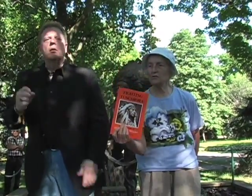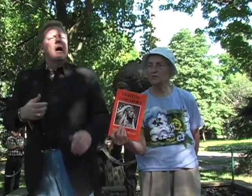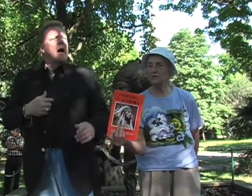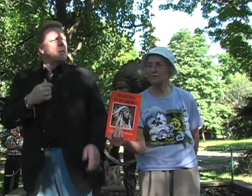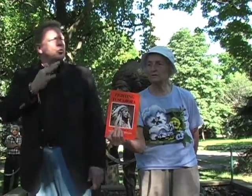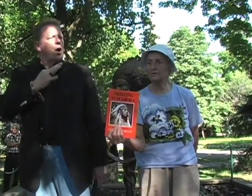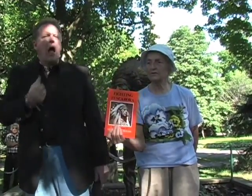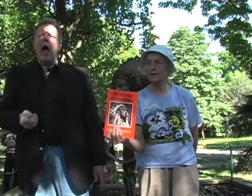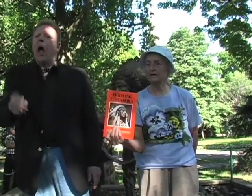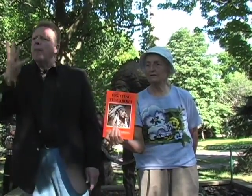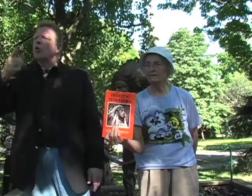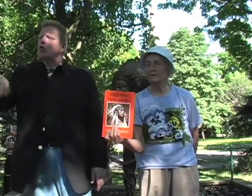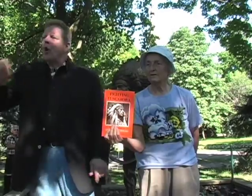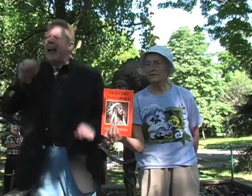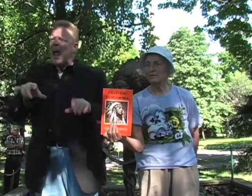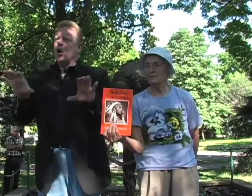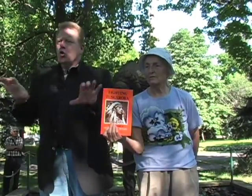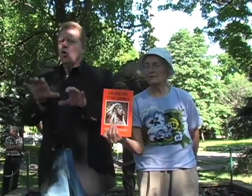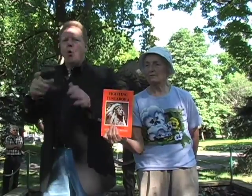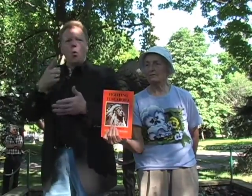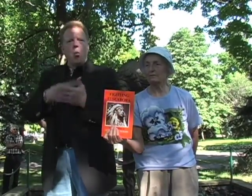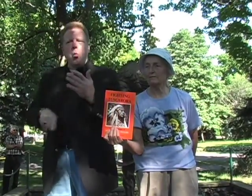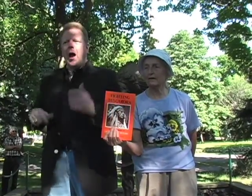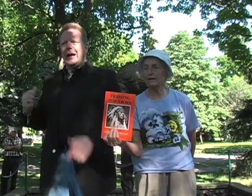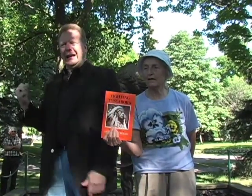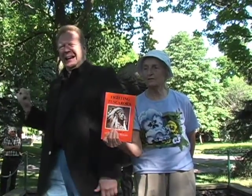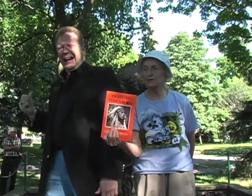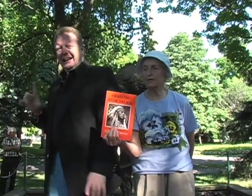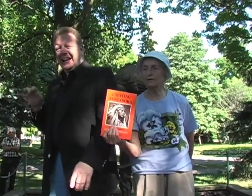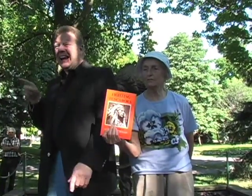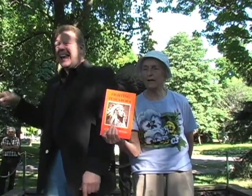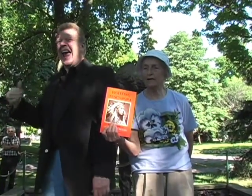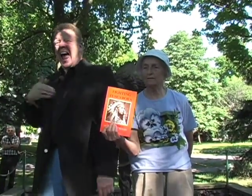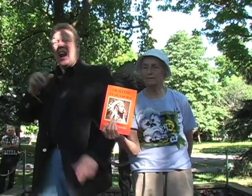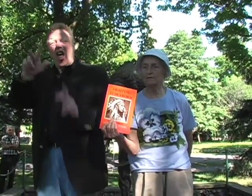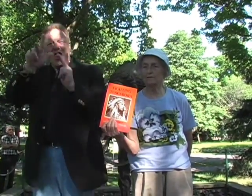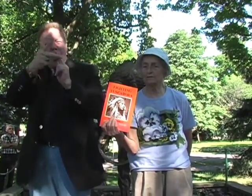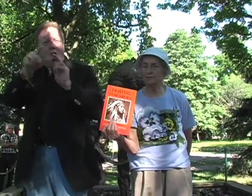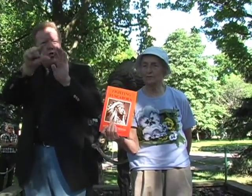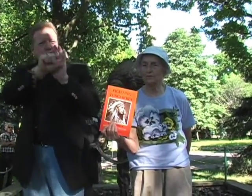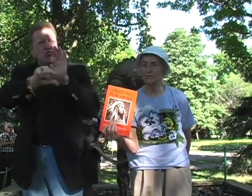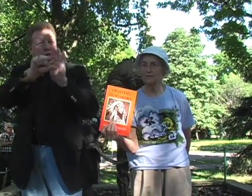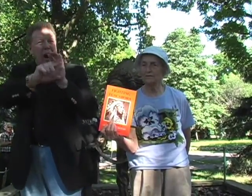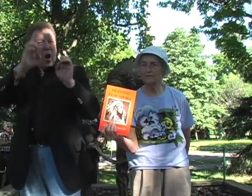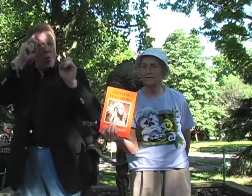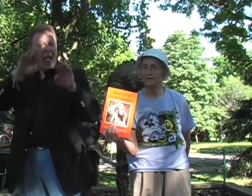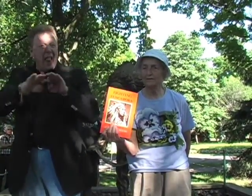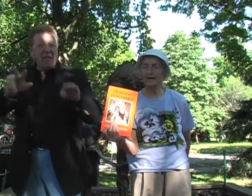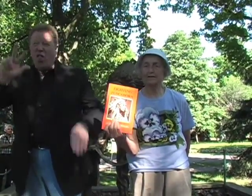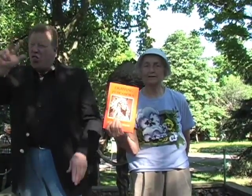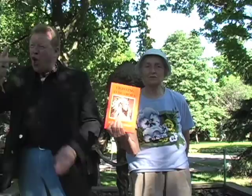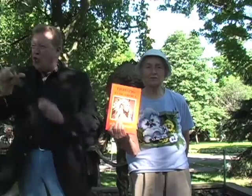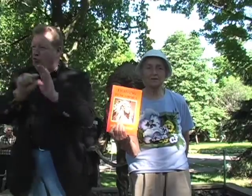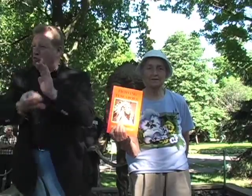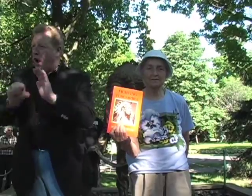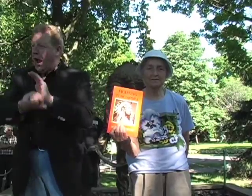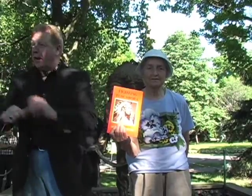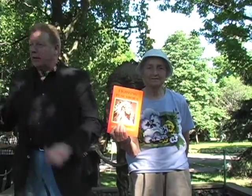I am curious how many of you can do what he did? He only had 3rd grade education. 3rd grade level